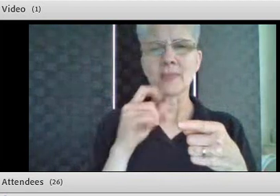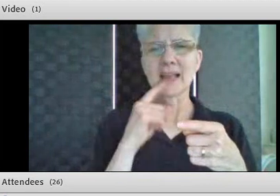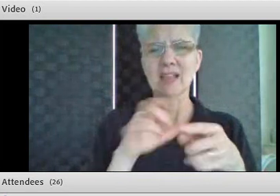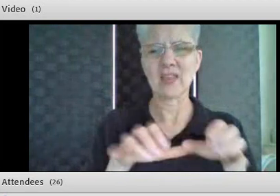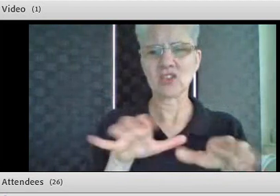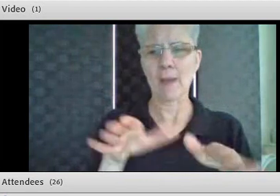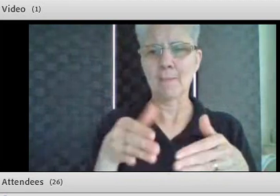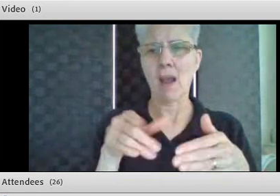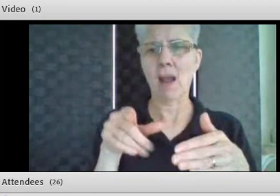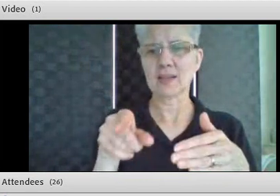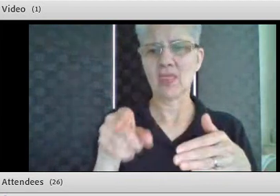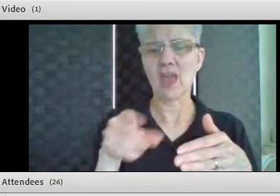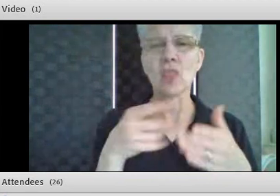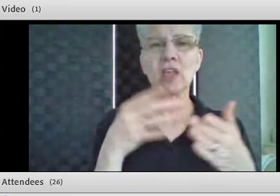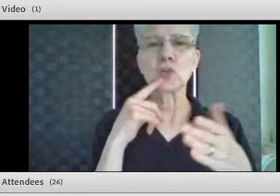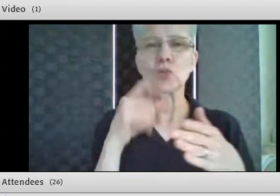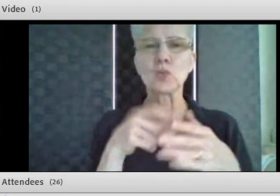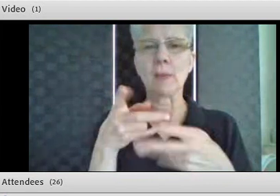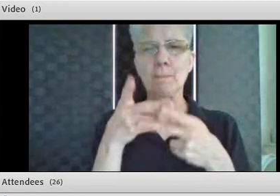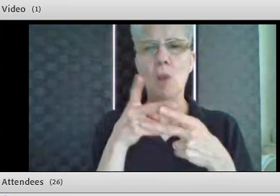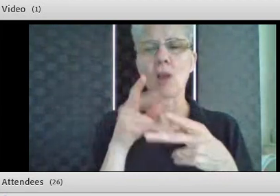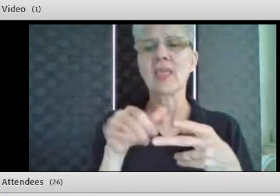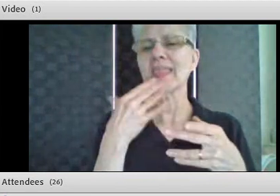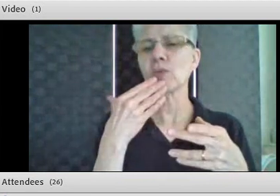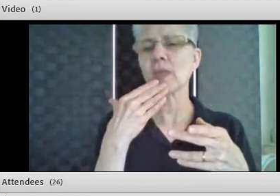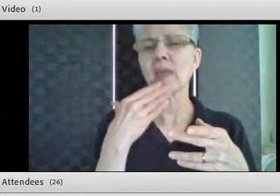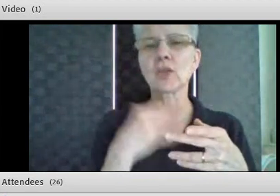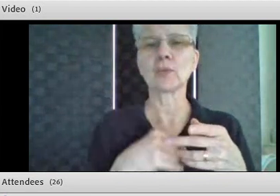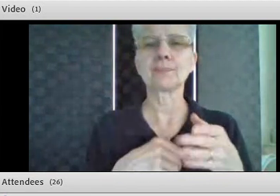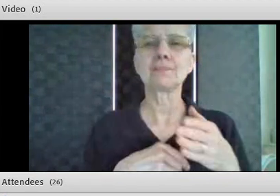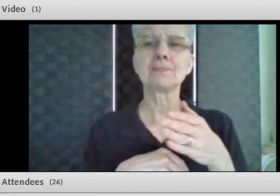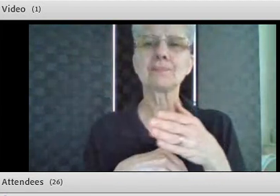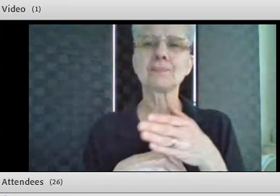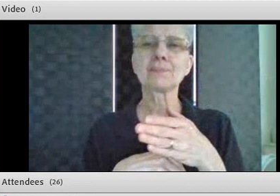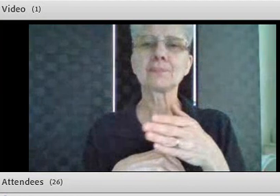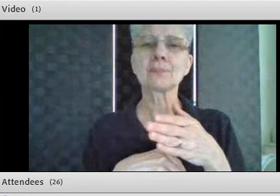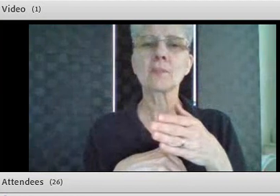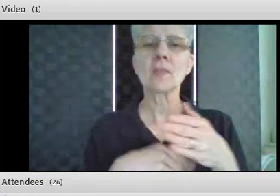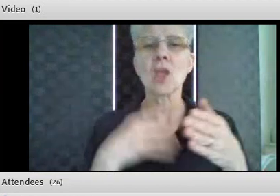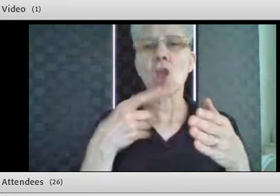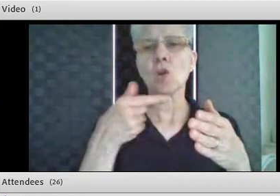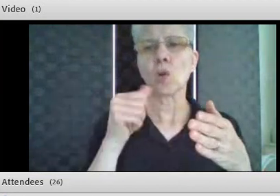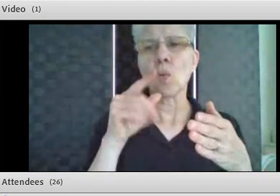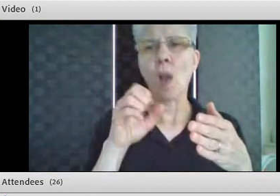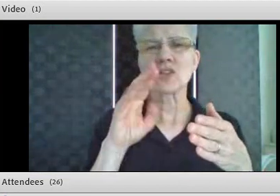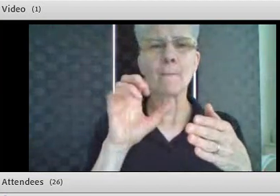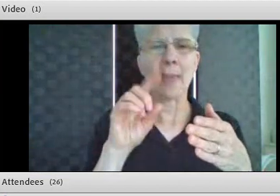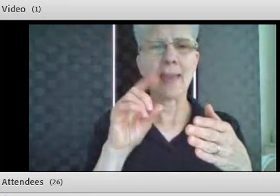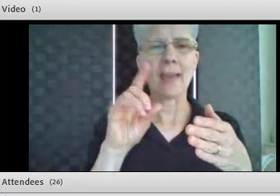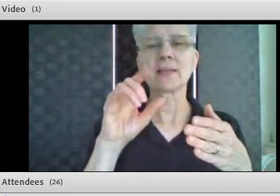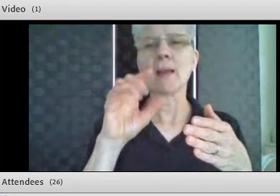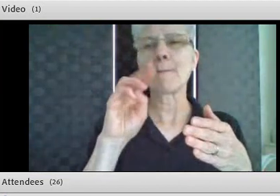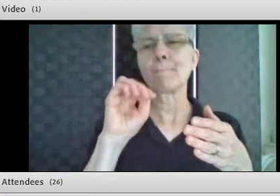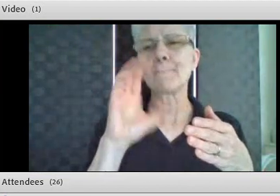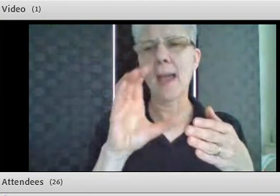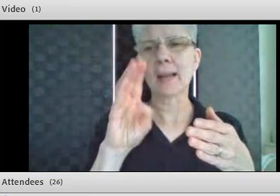Garage Band, sorry, Garage Band is iPad or... Hilary: Thank you, Luly. The website is right there in the chat box